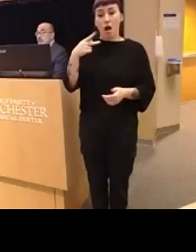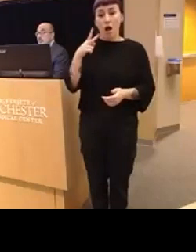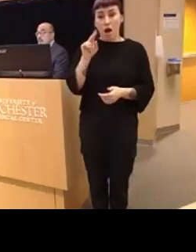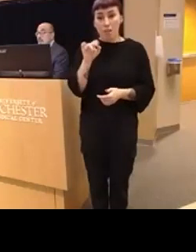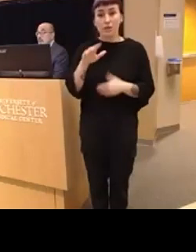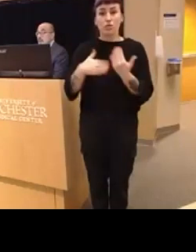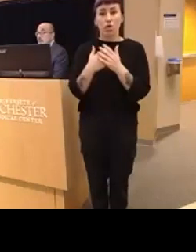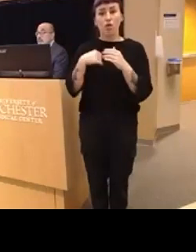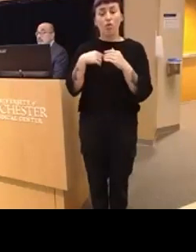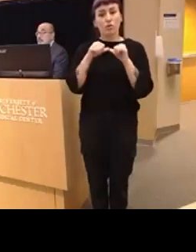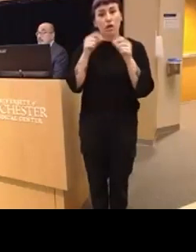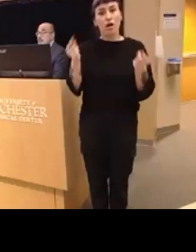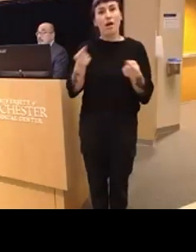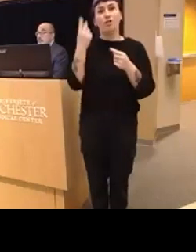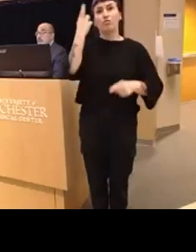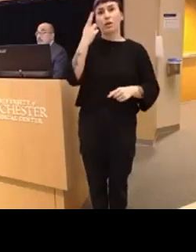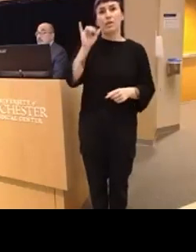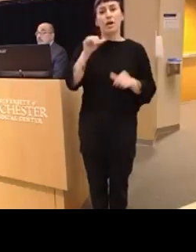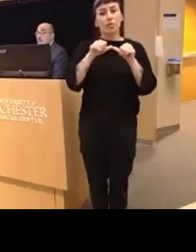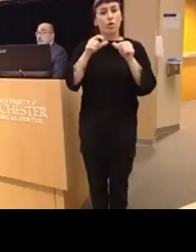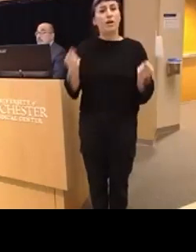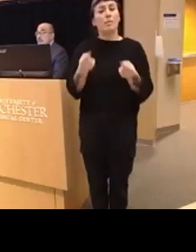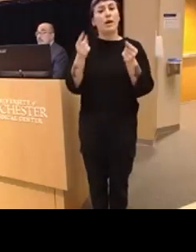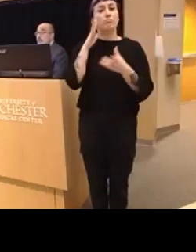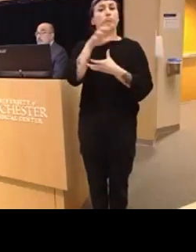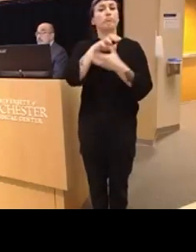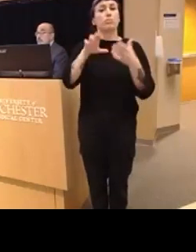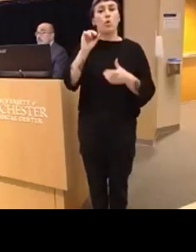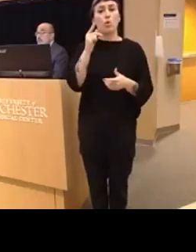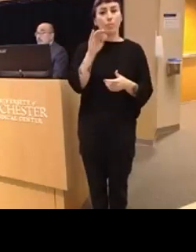this chronic pain I realized that chronic pain was the or combination of Orthopedics and Psychiatry